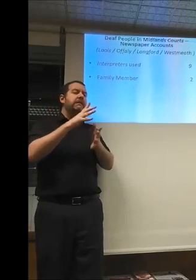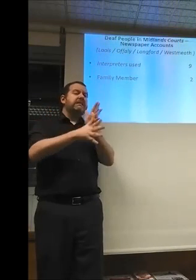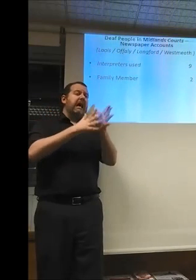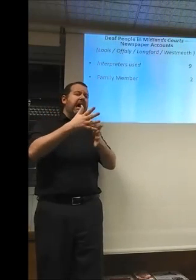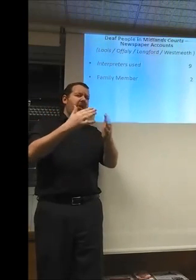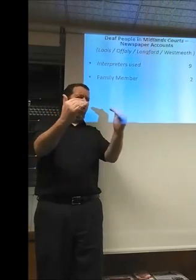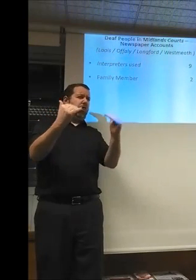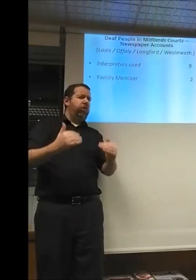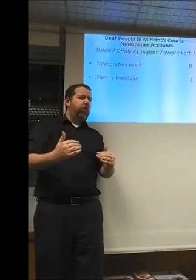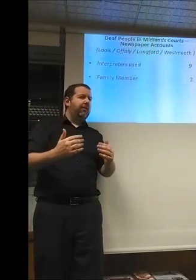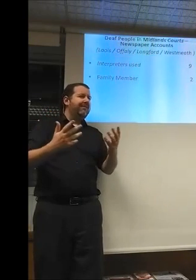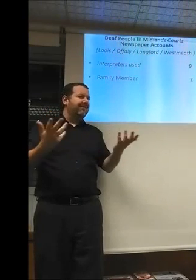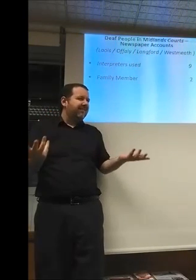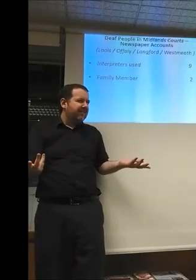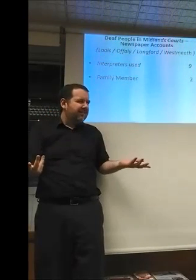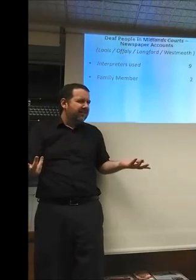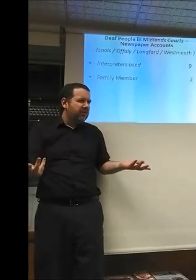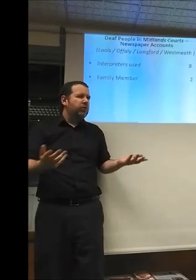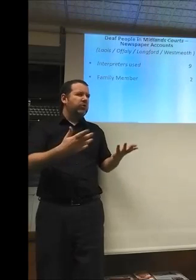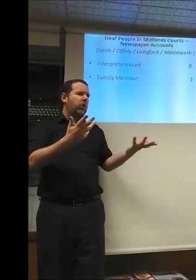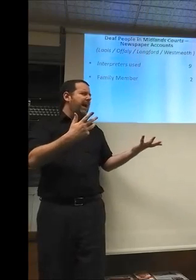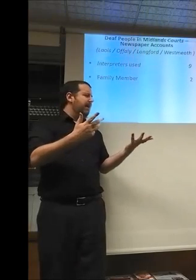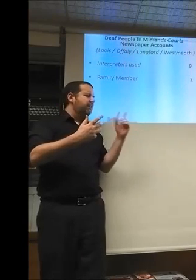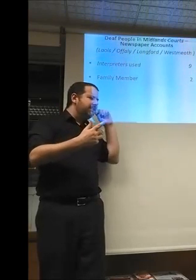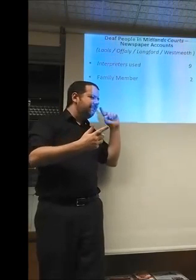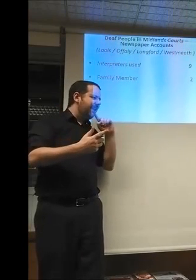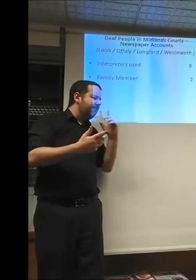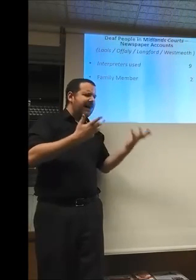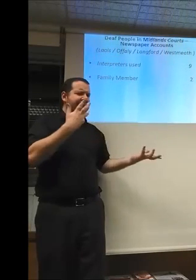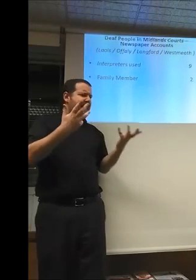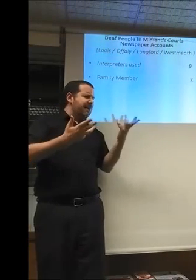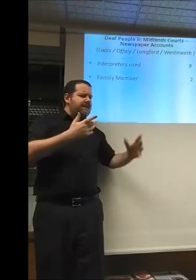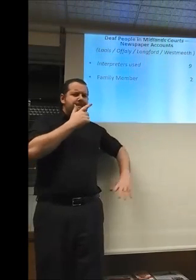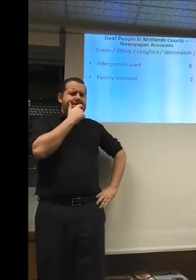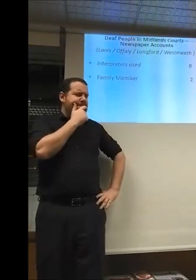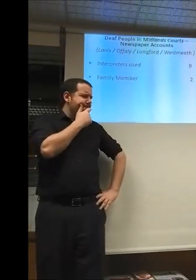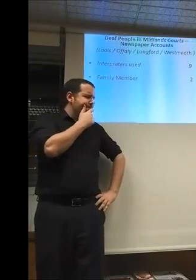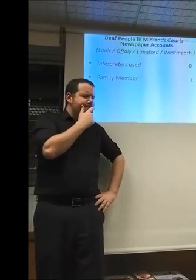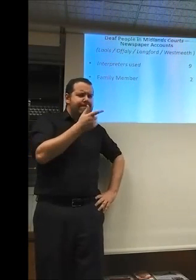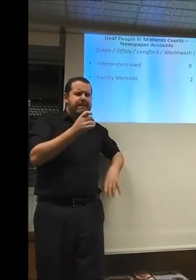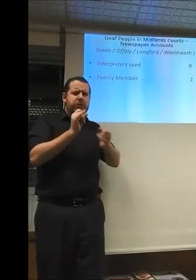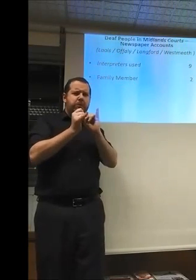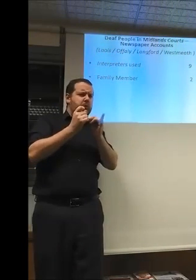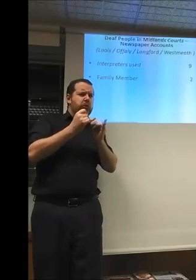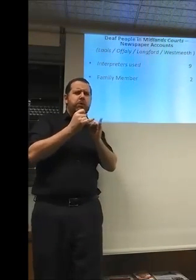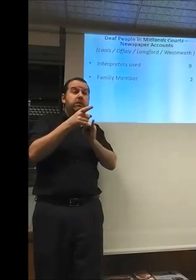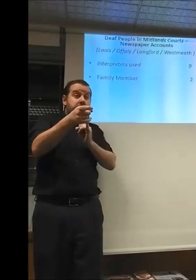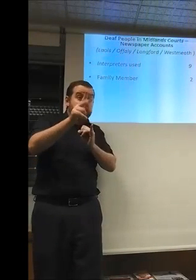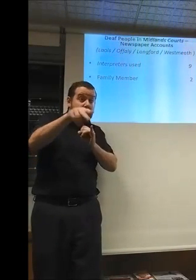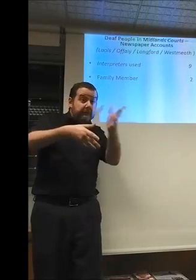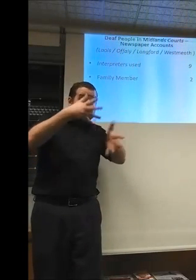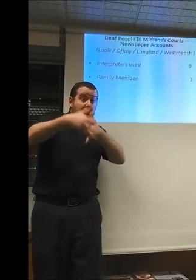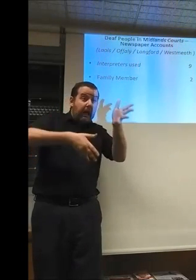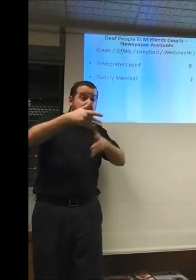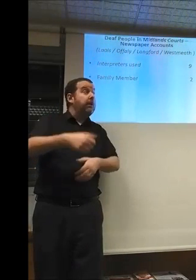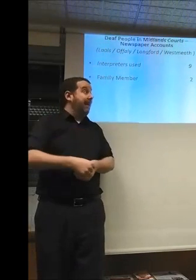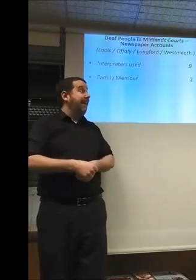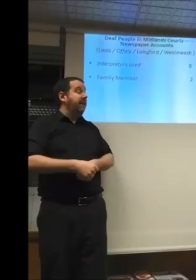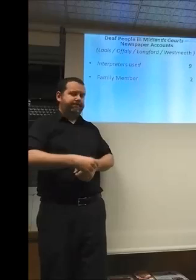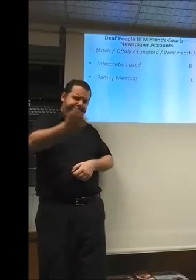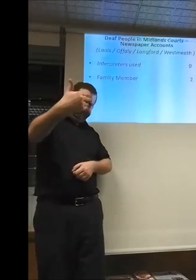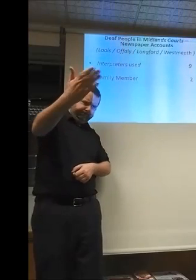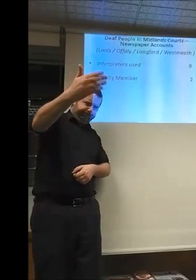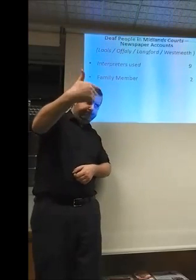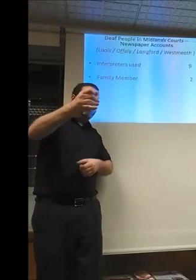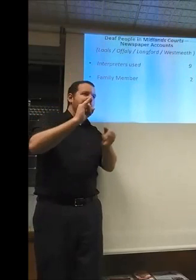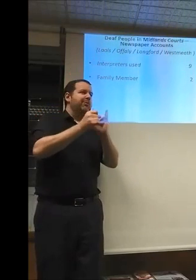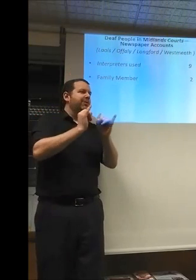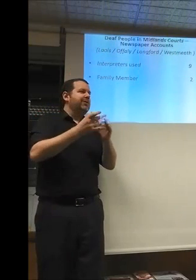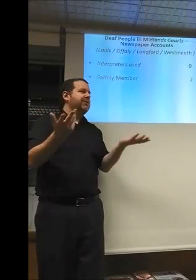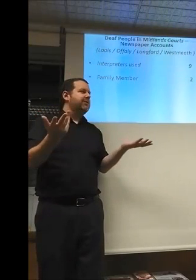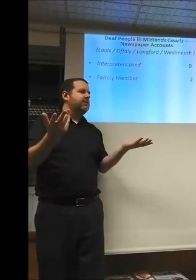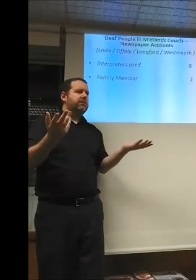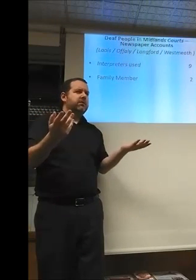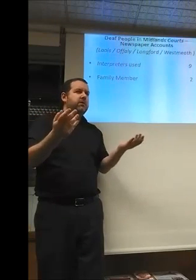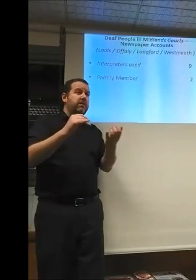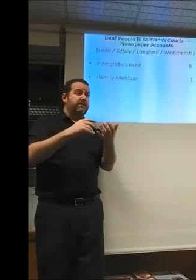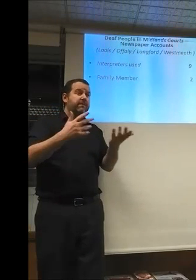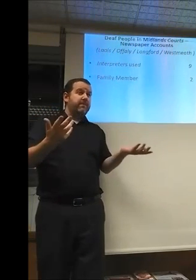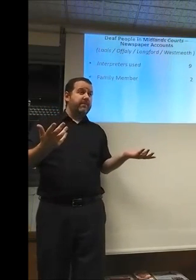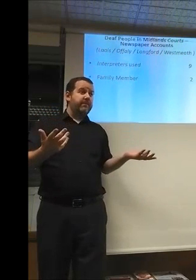So then I started looking at stories, particularly those from the midlands, places like Laois,